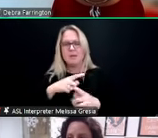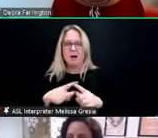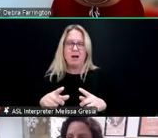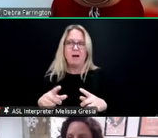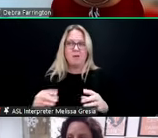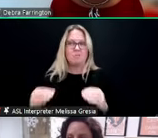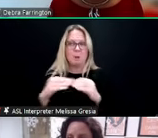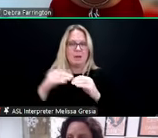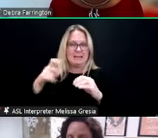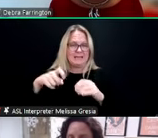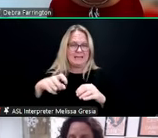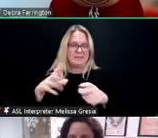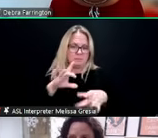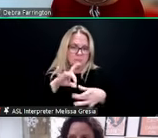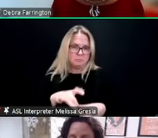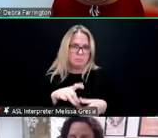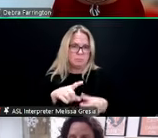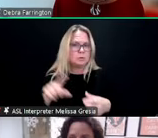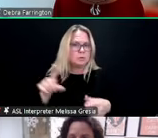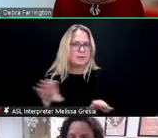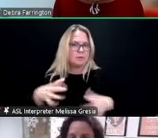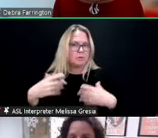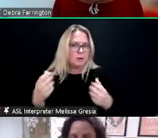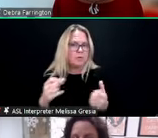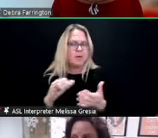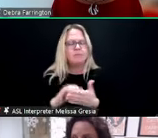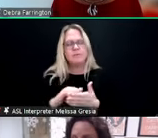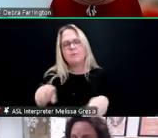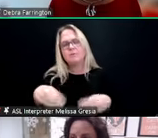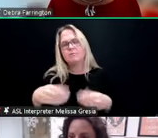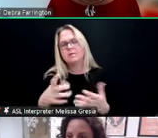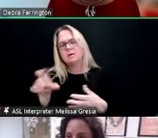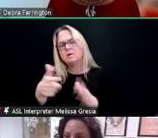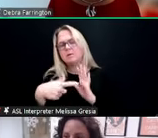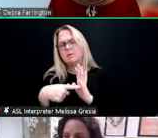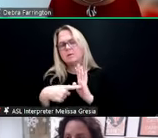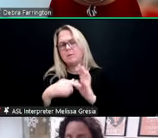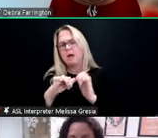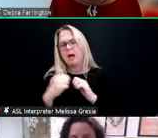behavioral health space. That provides another example how we can leverage some of these federal